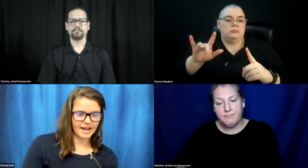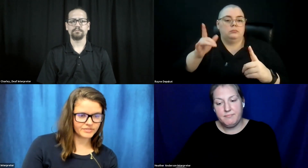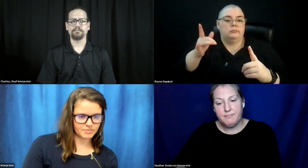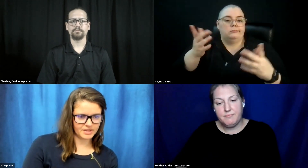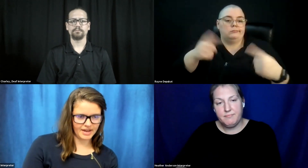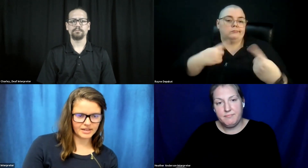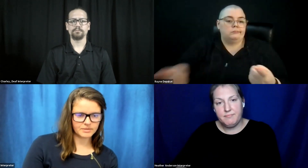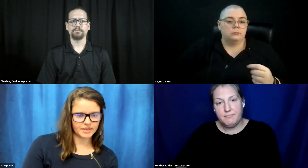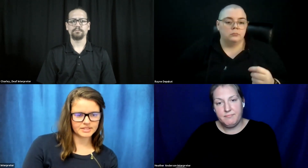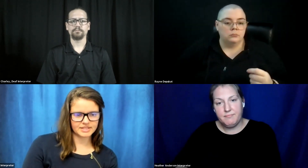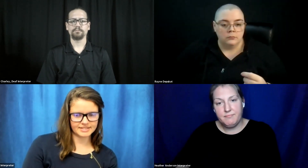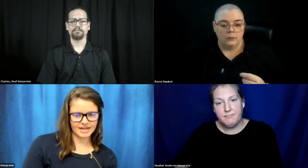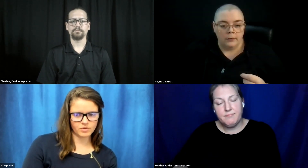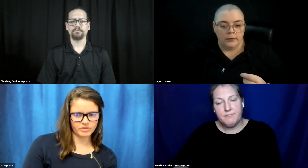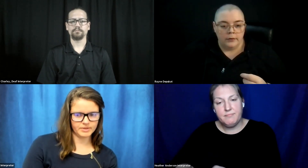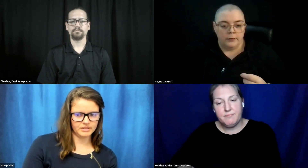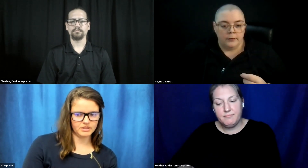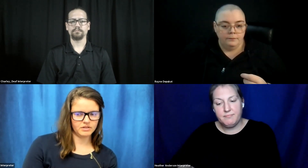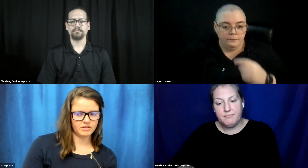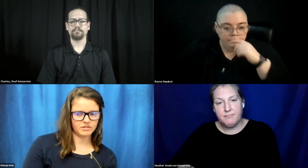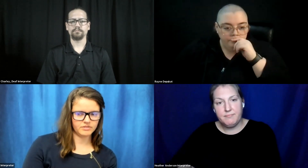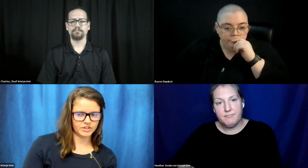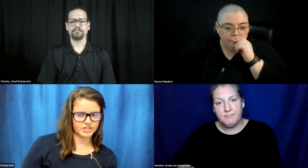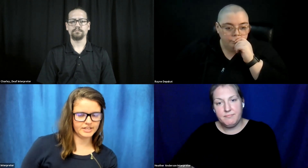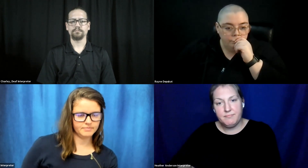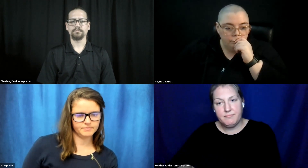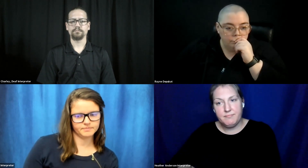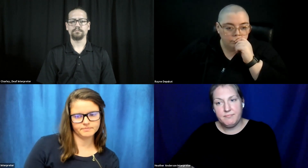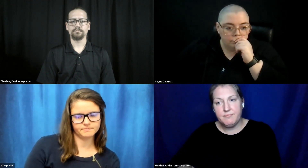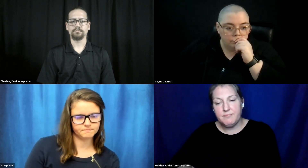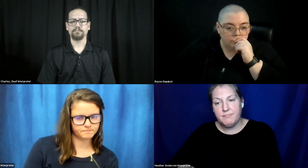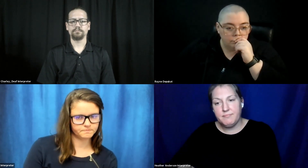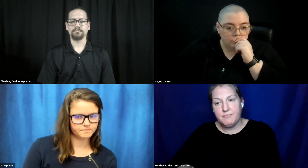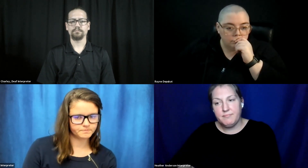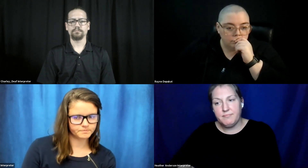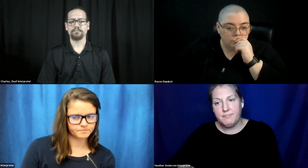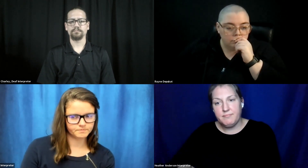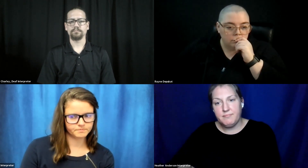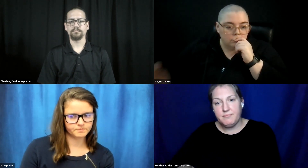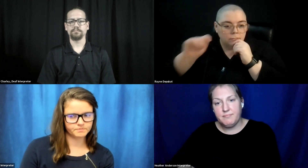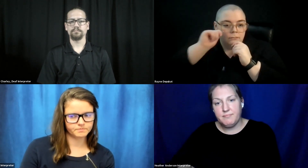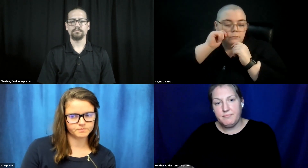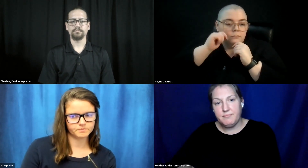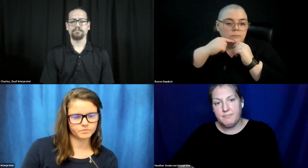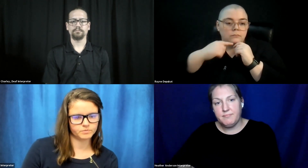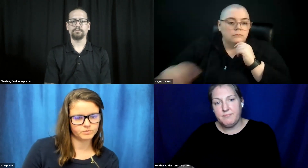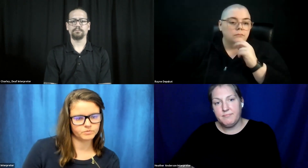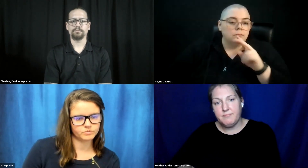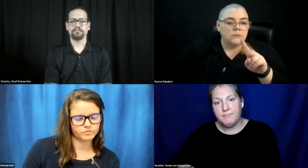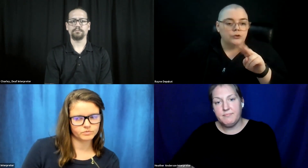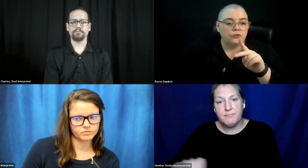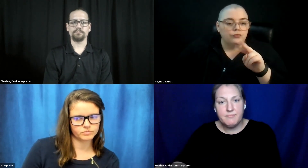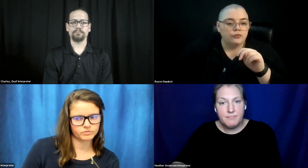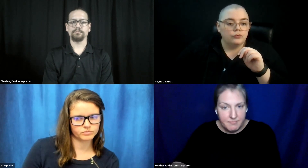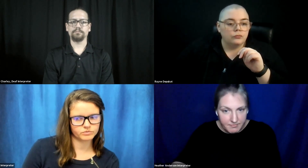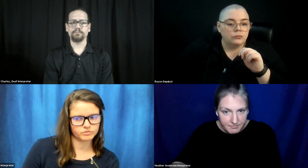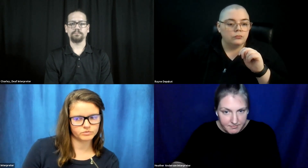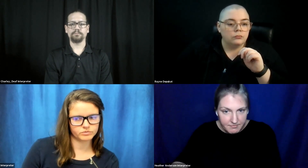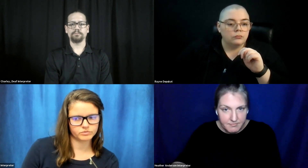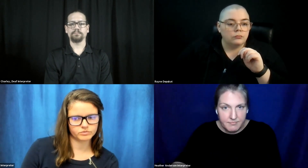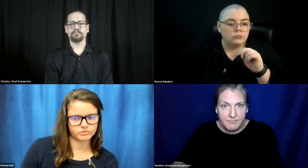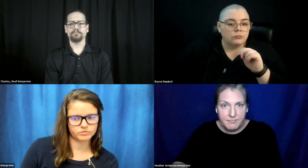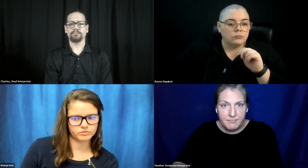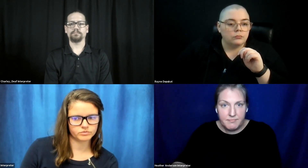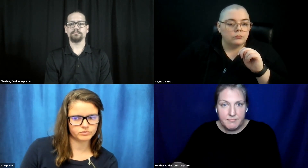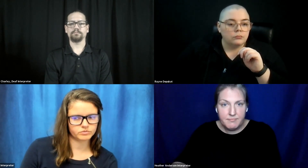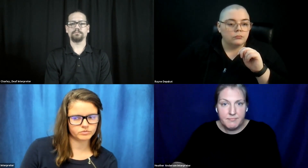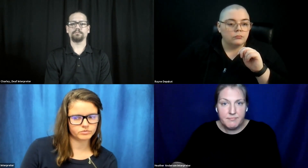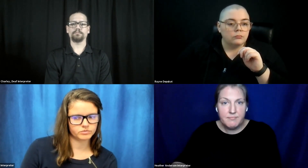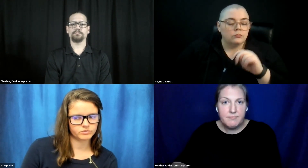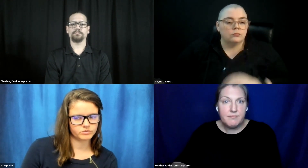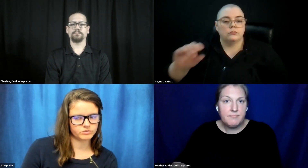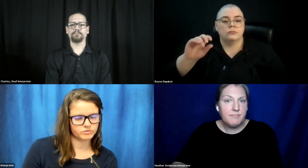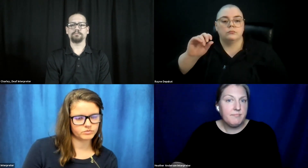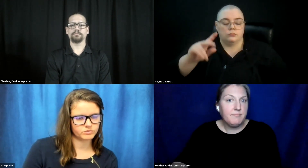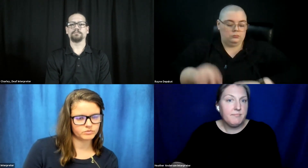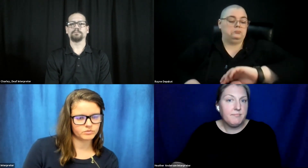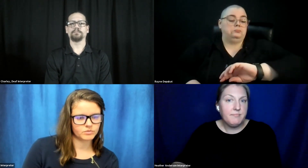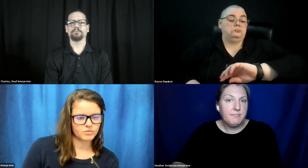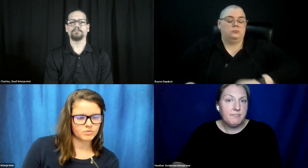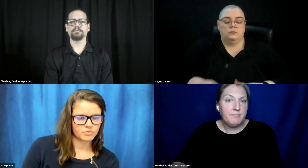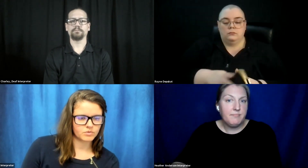Doesn't have to be that but that's how we've been functioning.